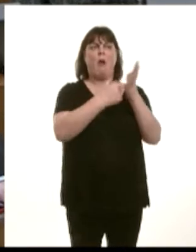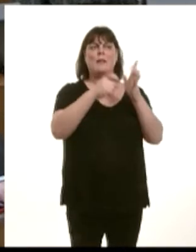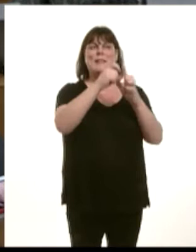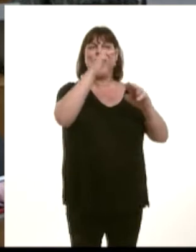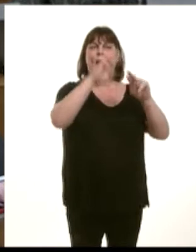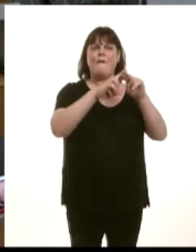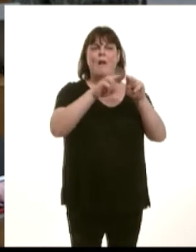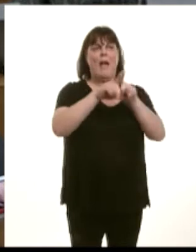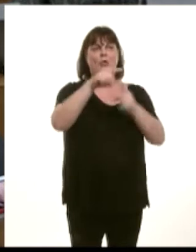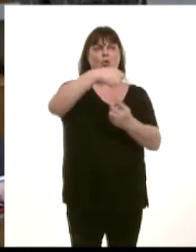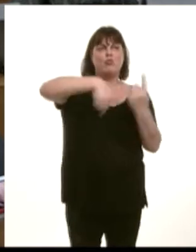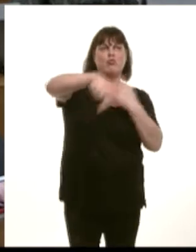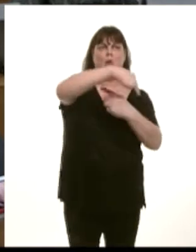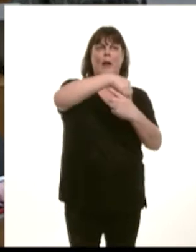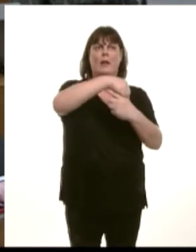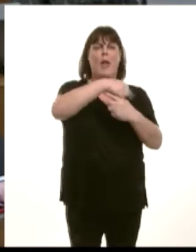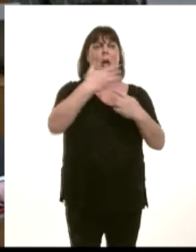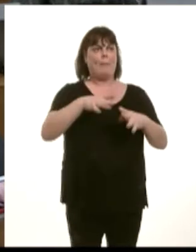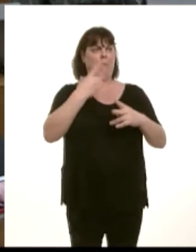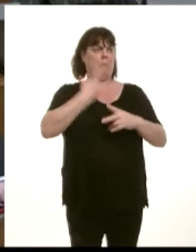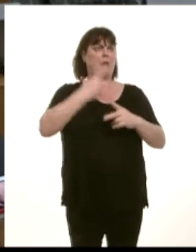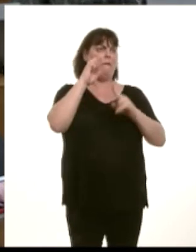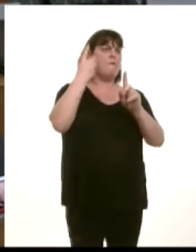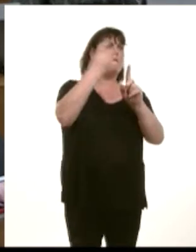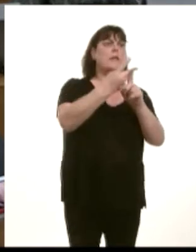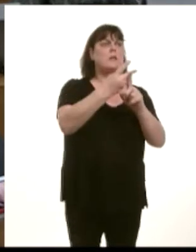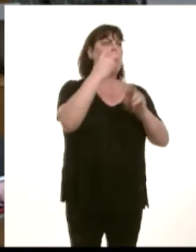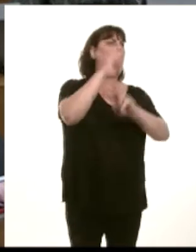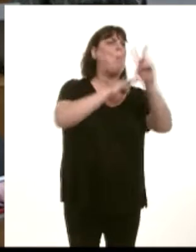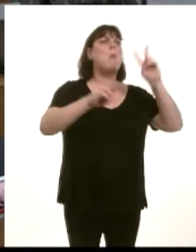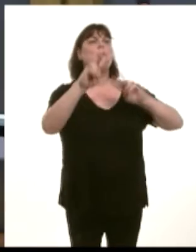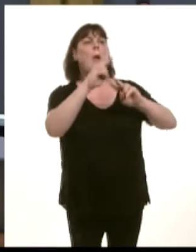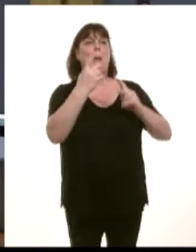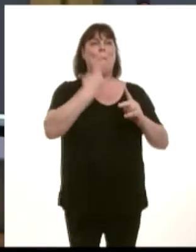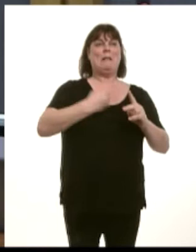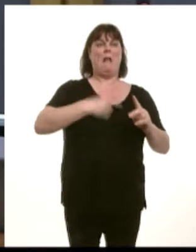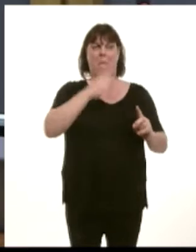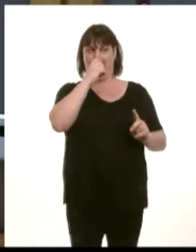I visited the track itself. I’ve had the experience of being driven in a Ferrari around that circuit—something